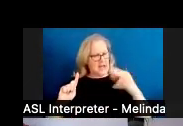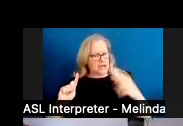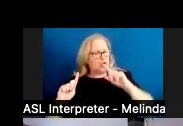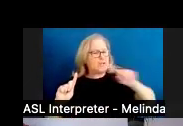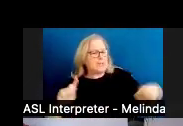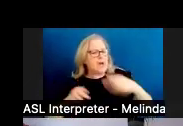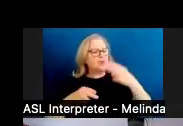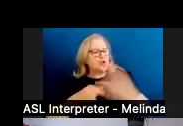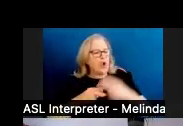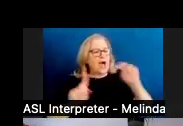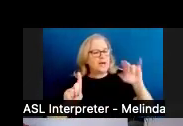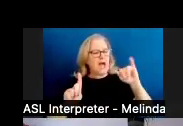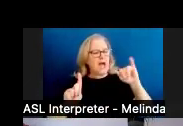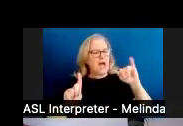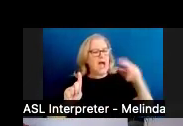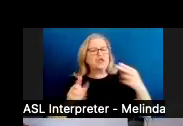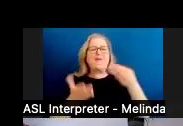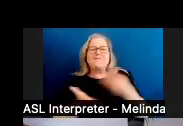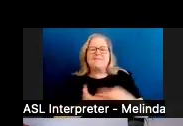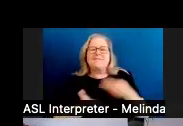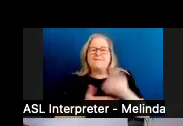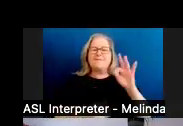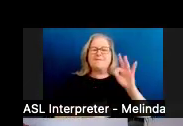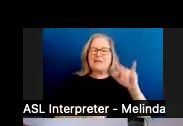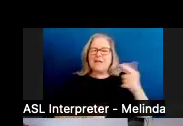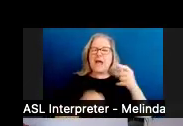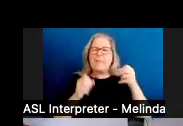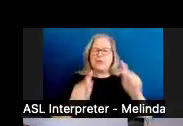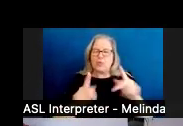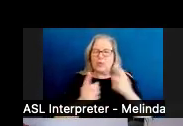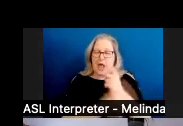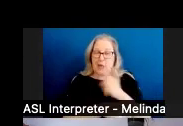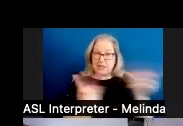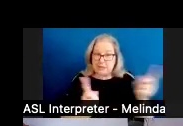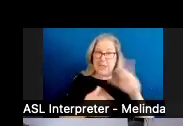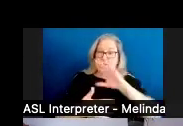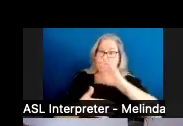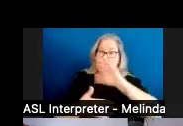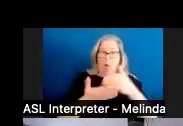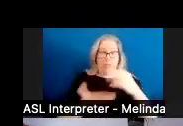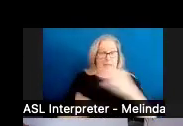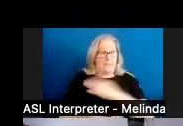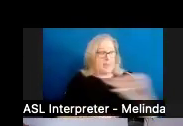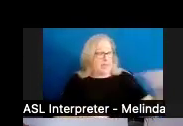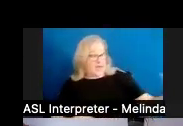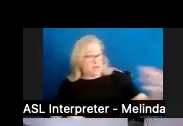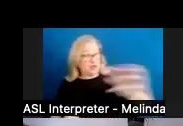an NIH Funding Opportunity Announcement, and all of those applications are also submitted electronically.